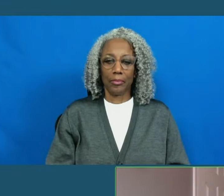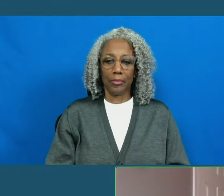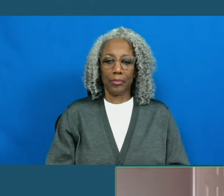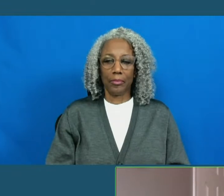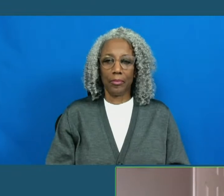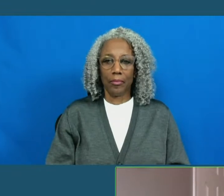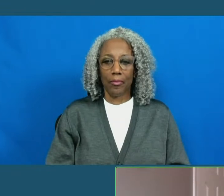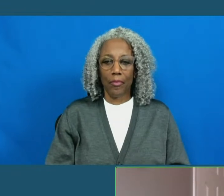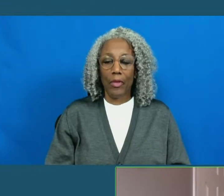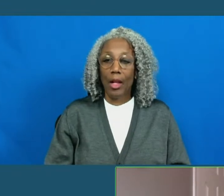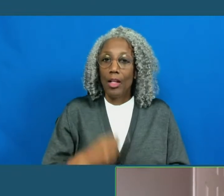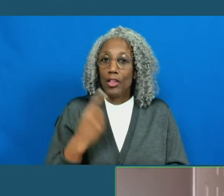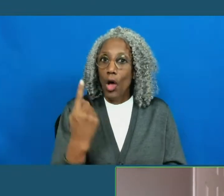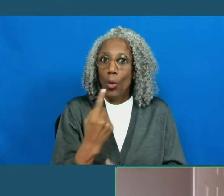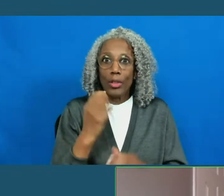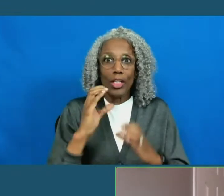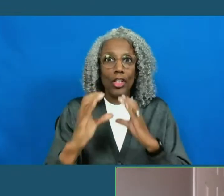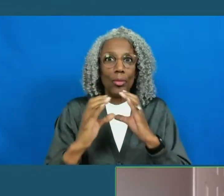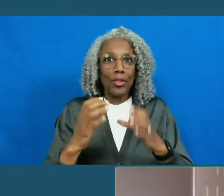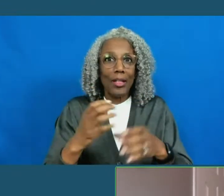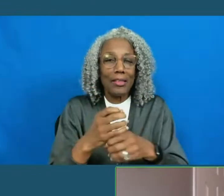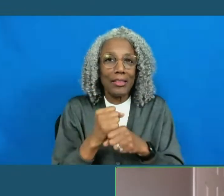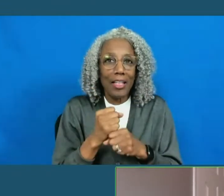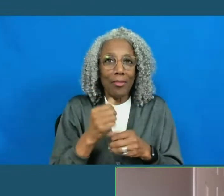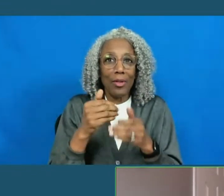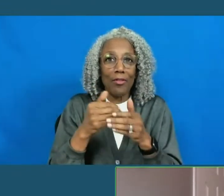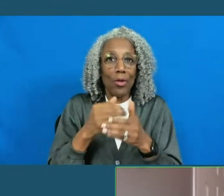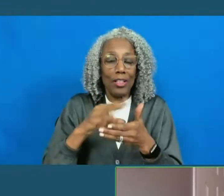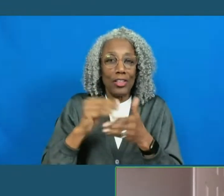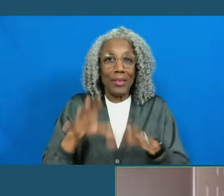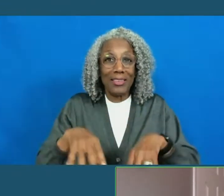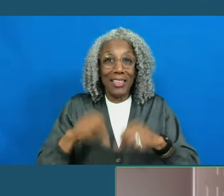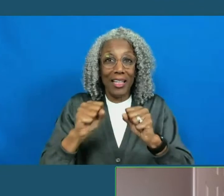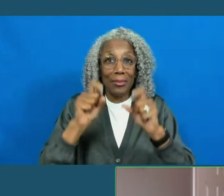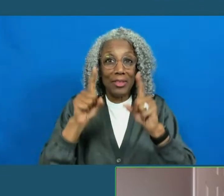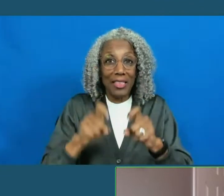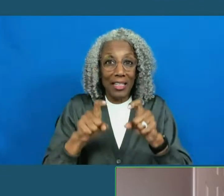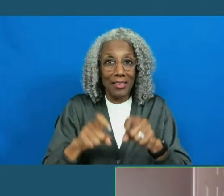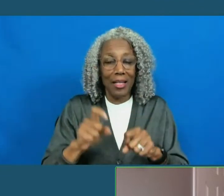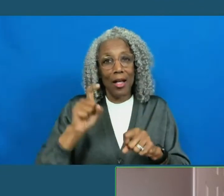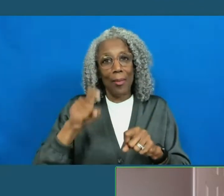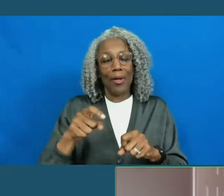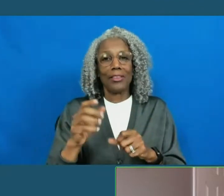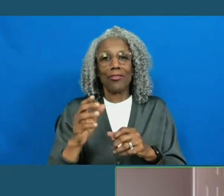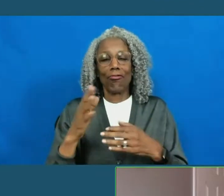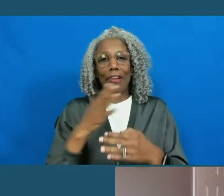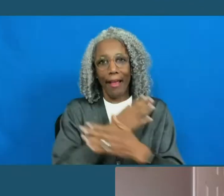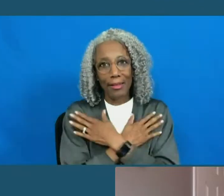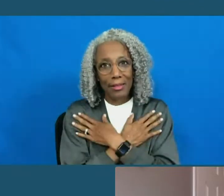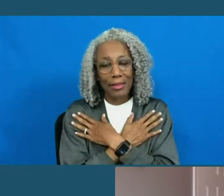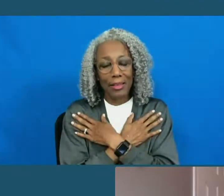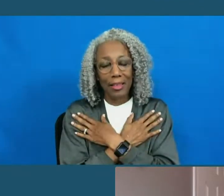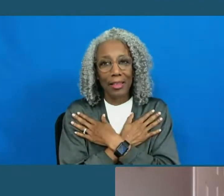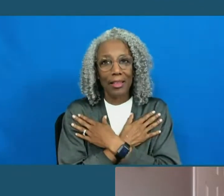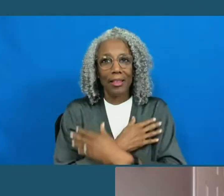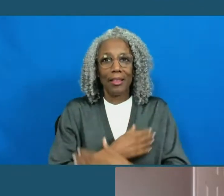sorrows. The only communication we received before the Children